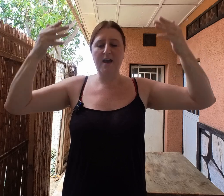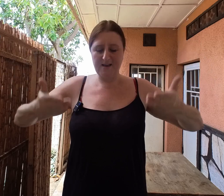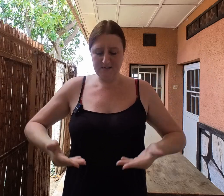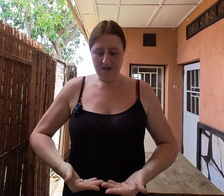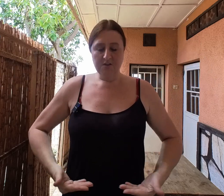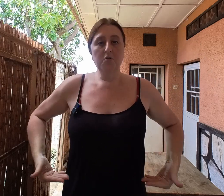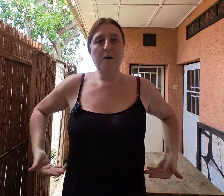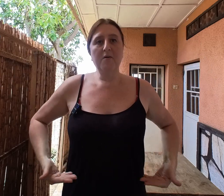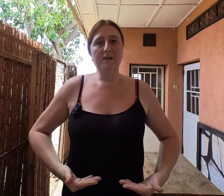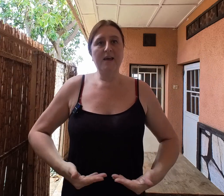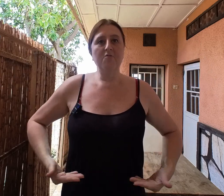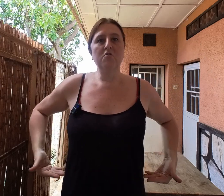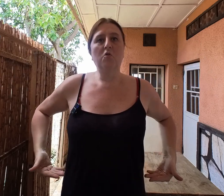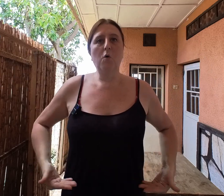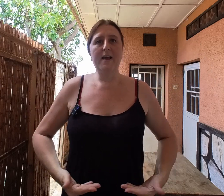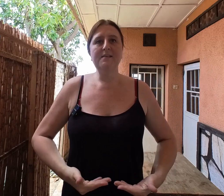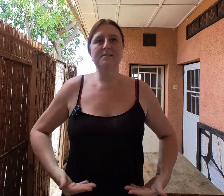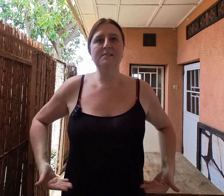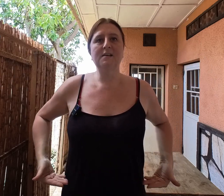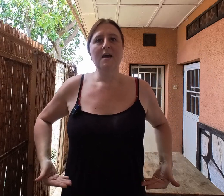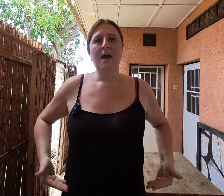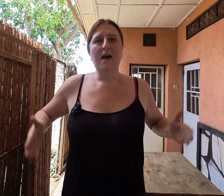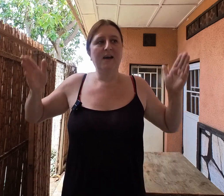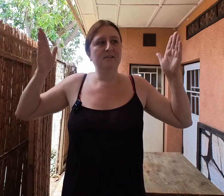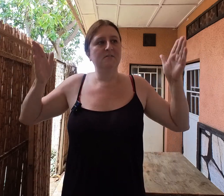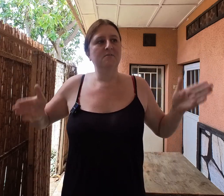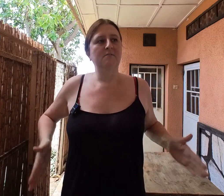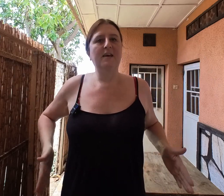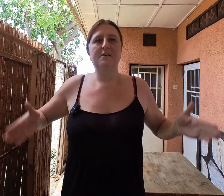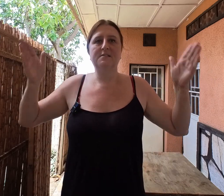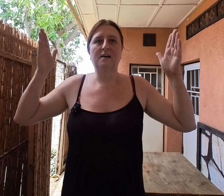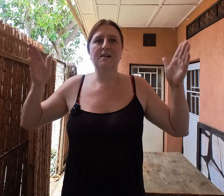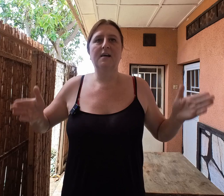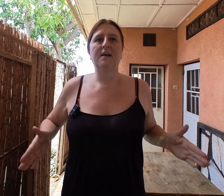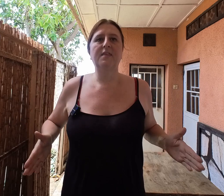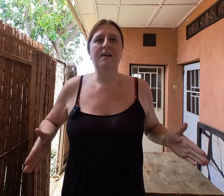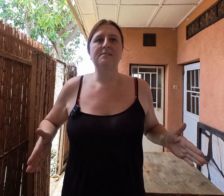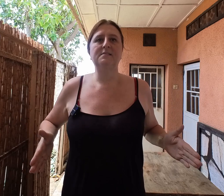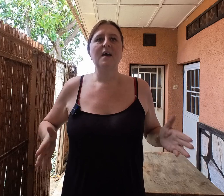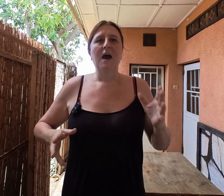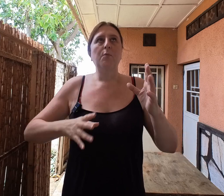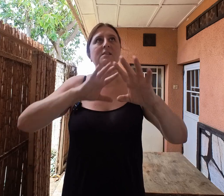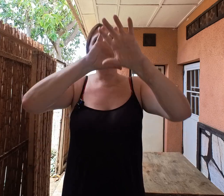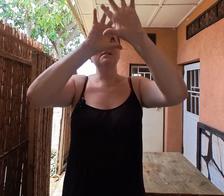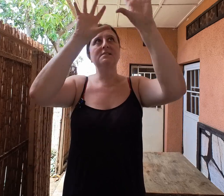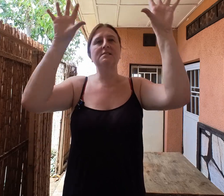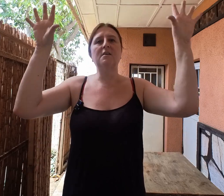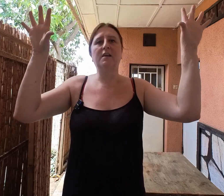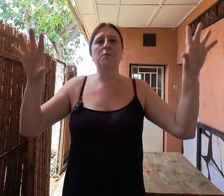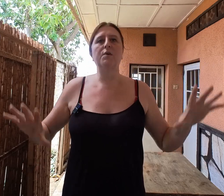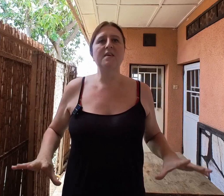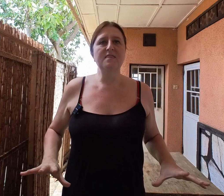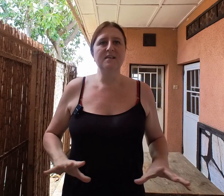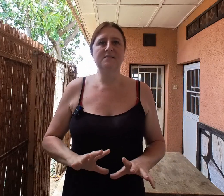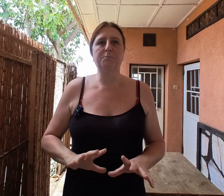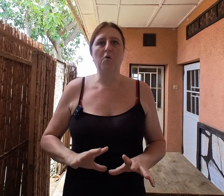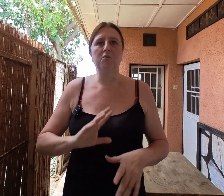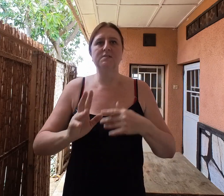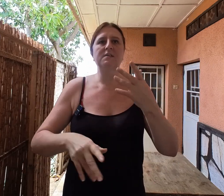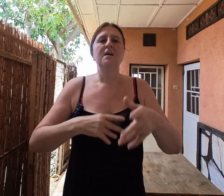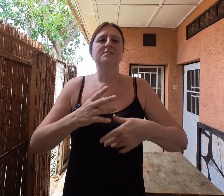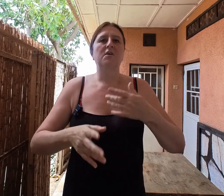your head to about here on your waist, and either side like this. We tend to sign within this box.